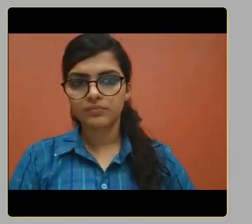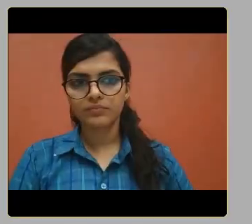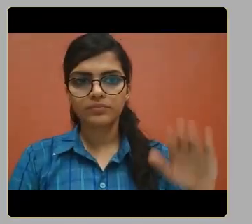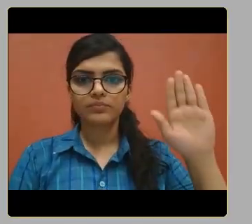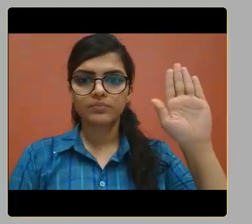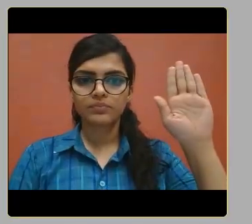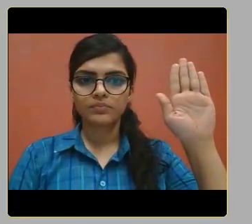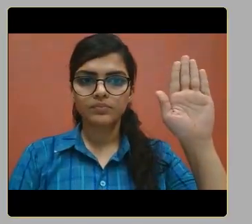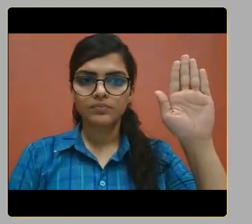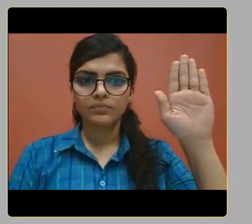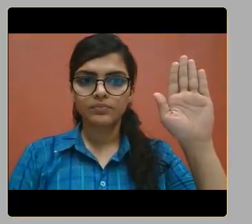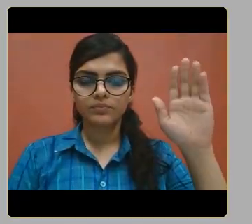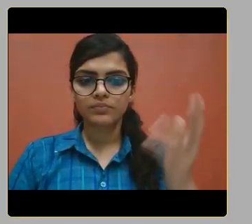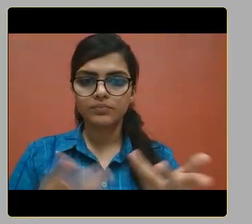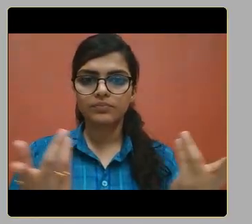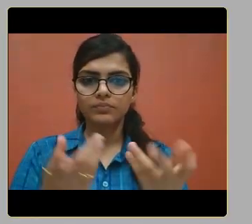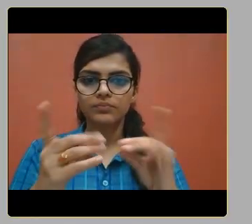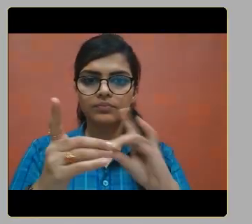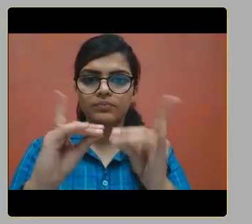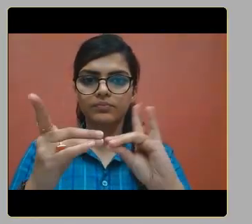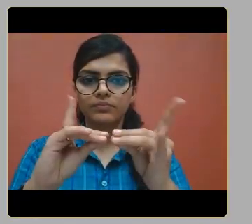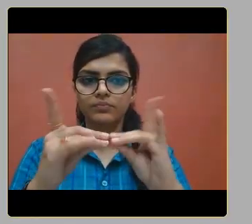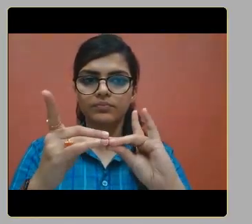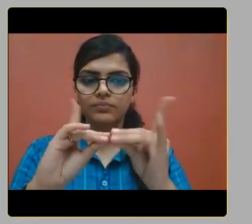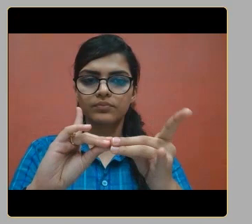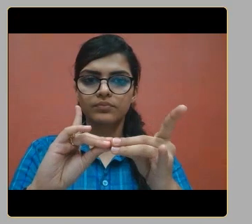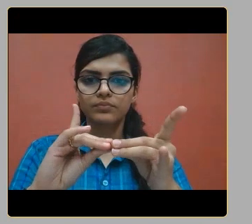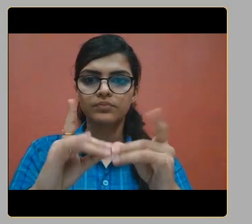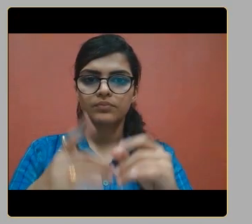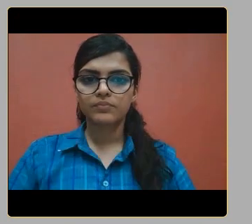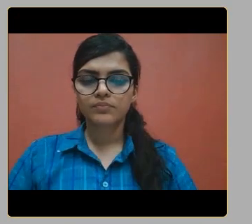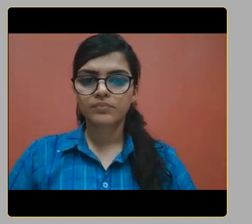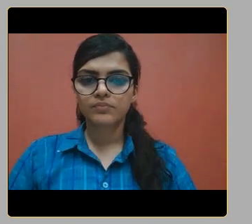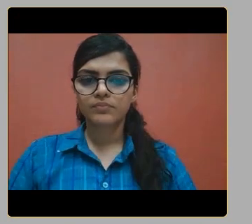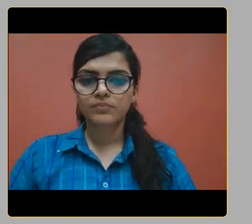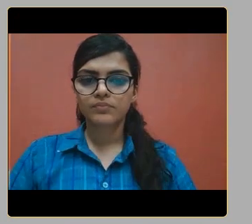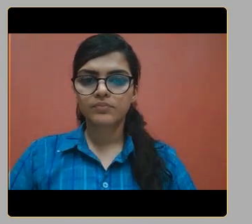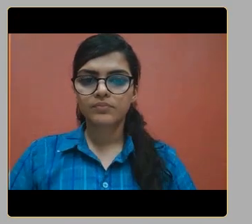A voice recognition system communicates with the voice assistant which then converts the text into speech.